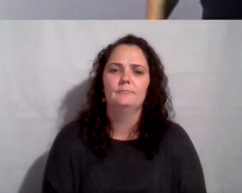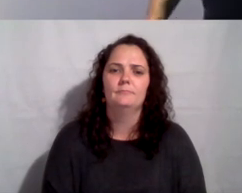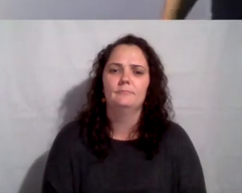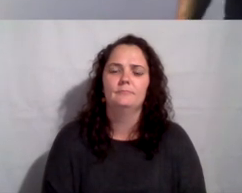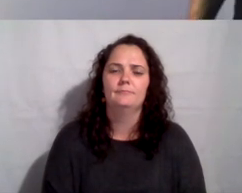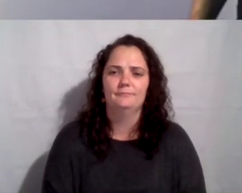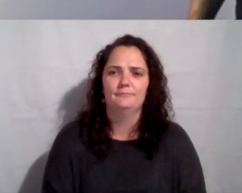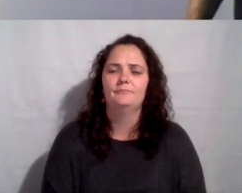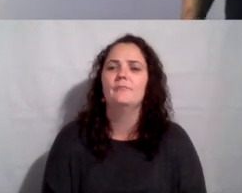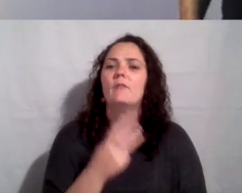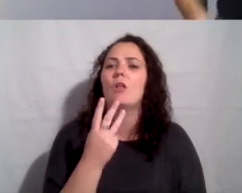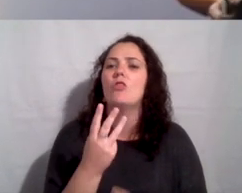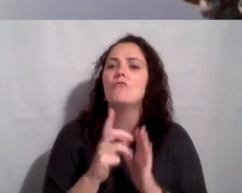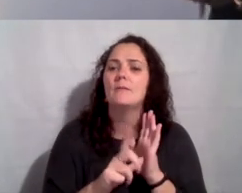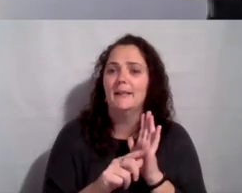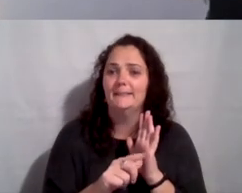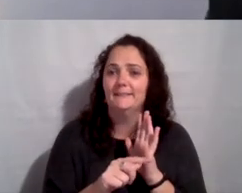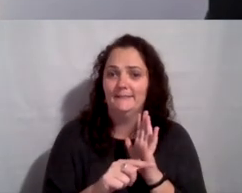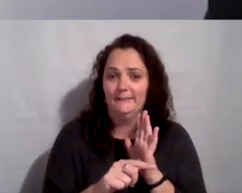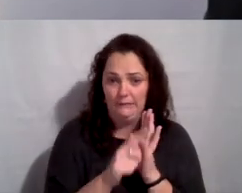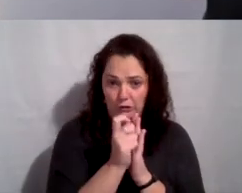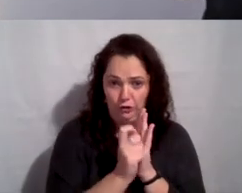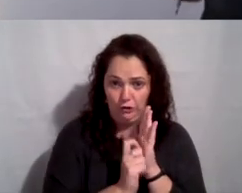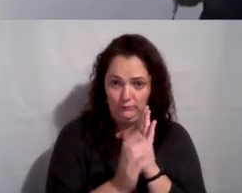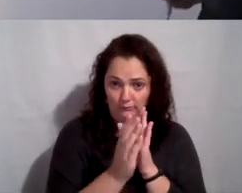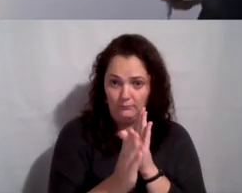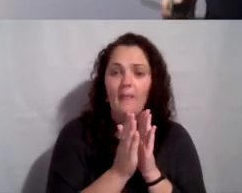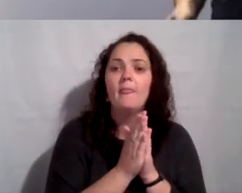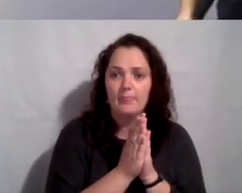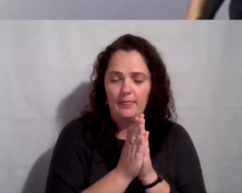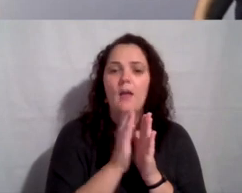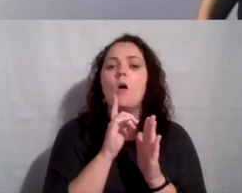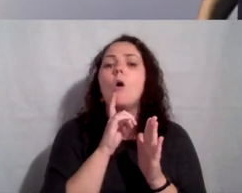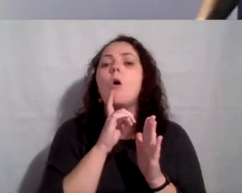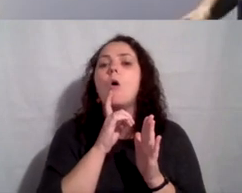We're gonna go about three minutes then they're gonna make a slight movement and we'll go about three minutes again.